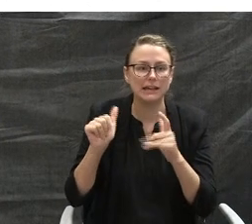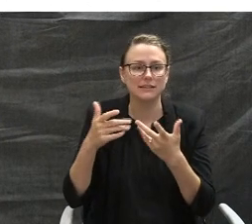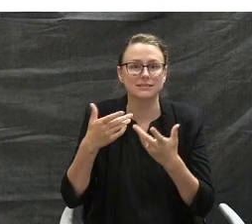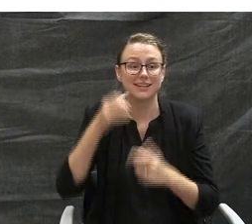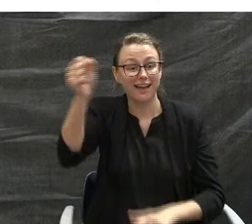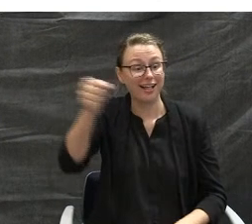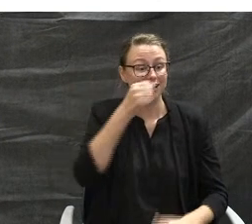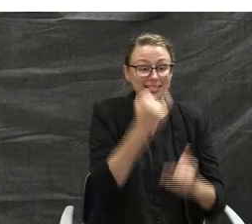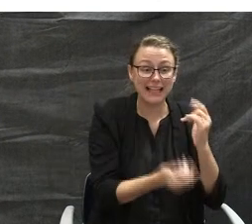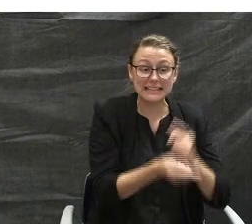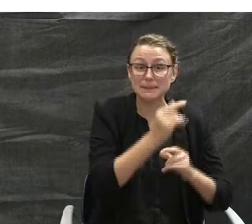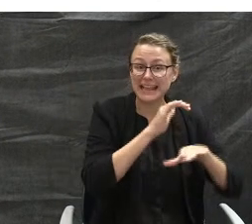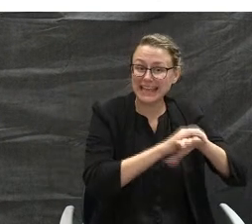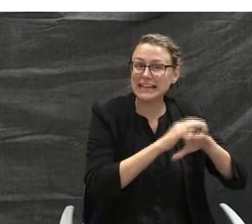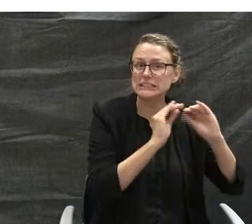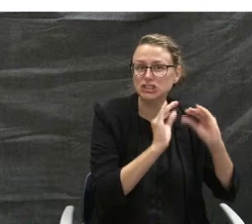if we have to add more sections.